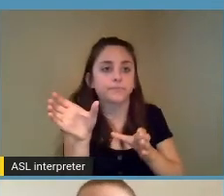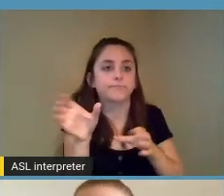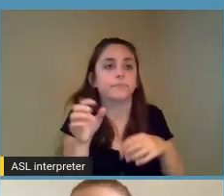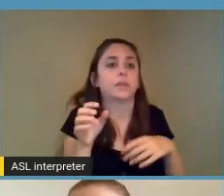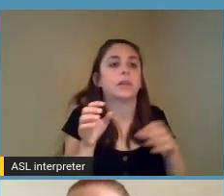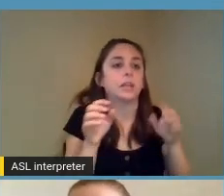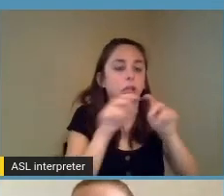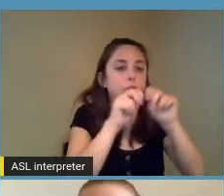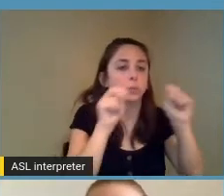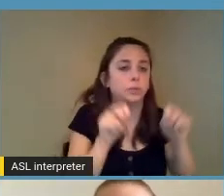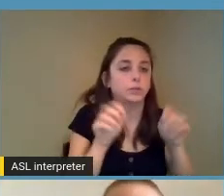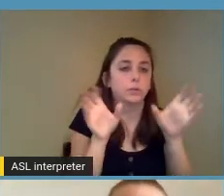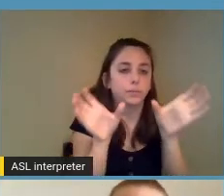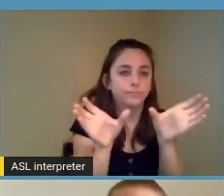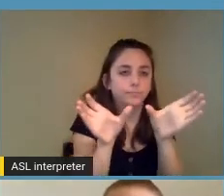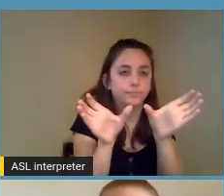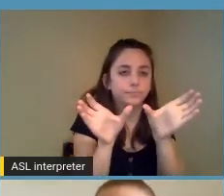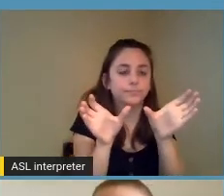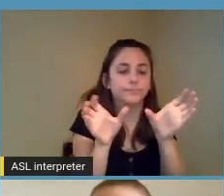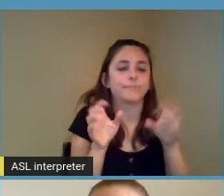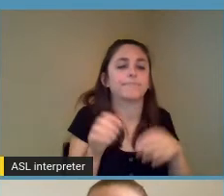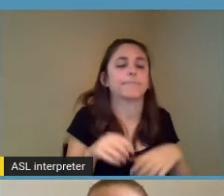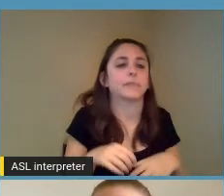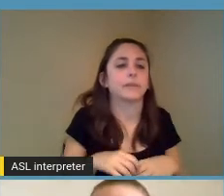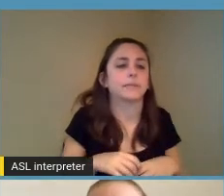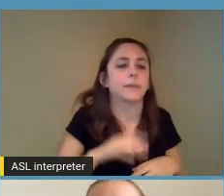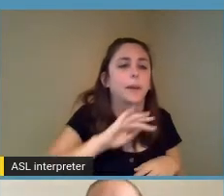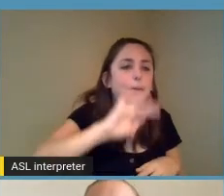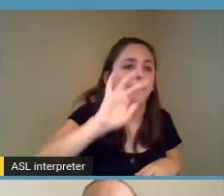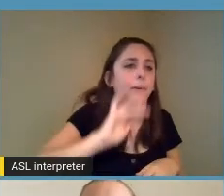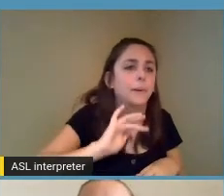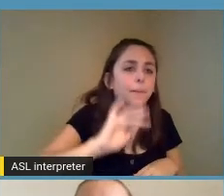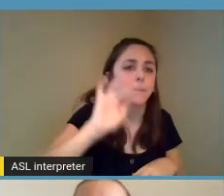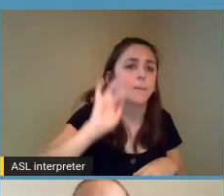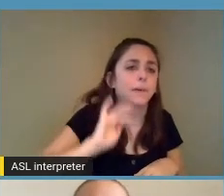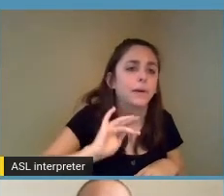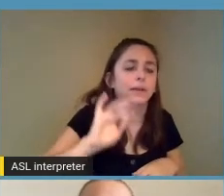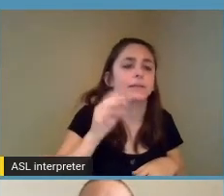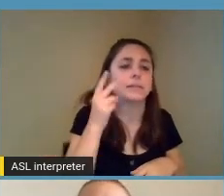you can like scroll through your shots or your frames. With audio all you're seeing